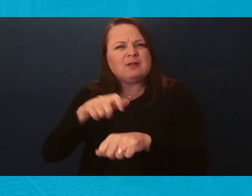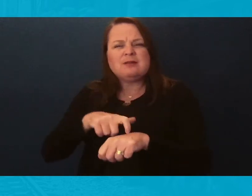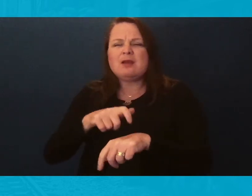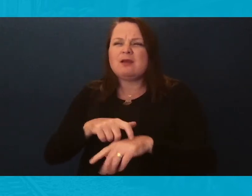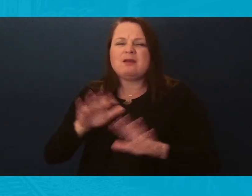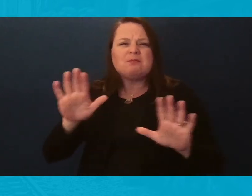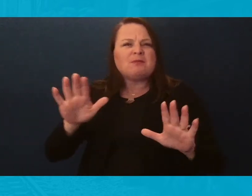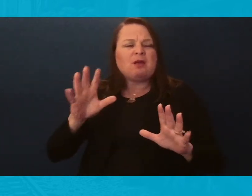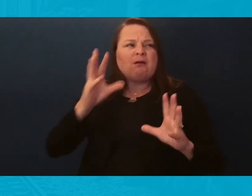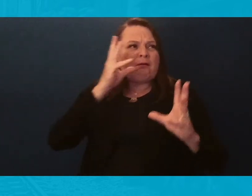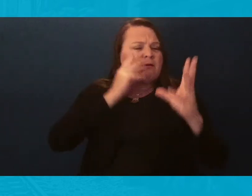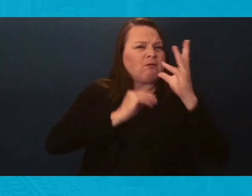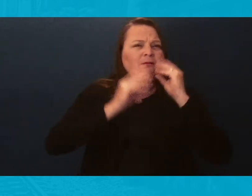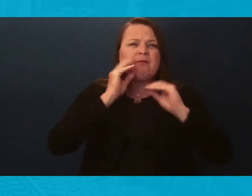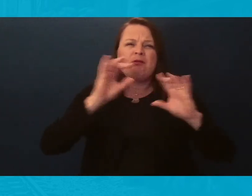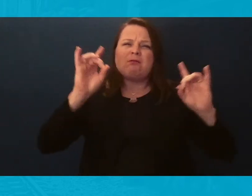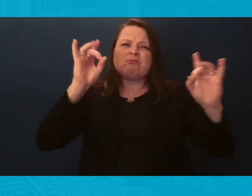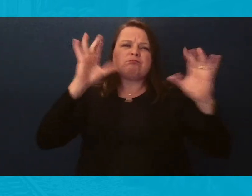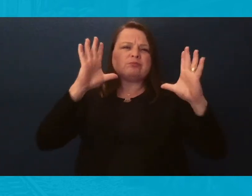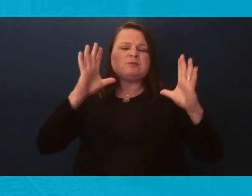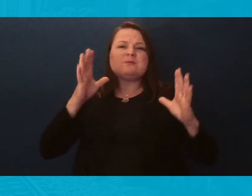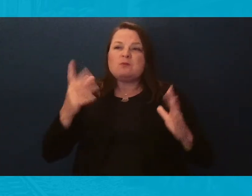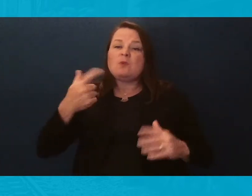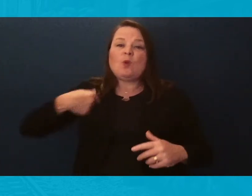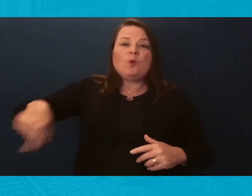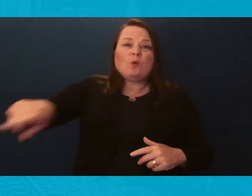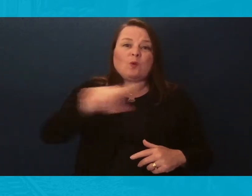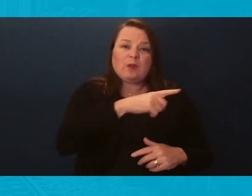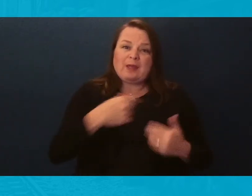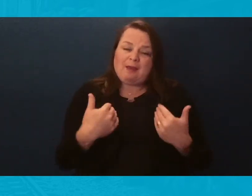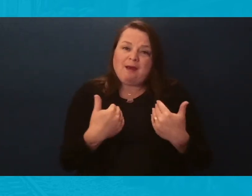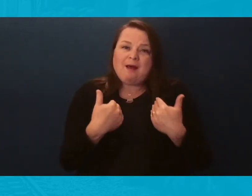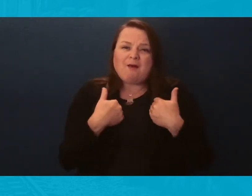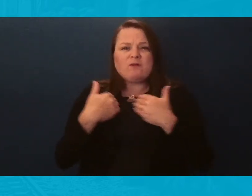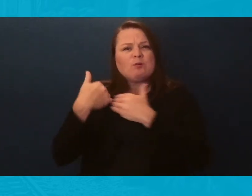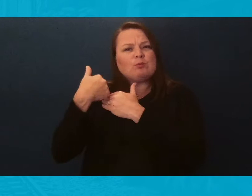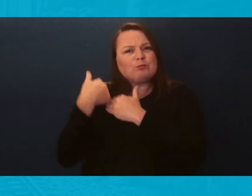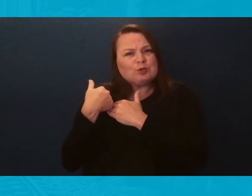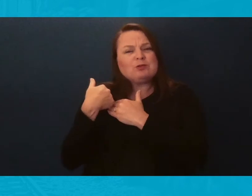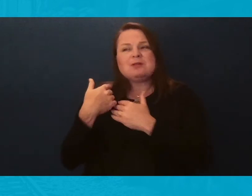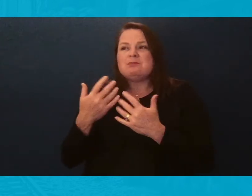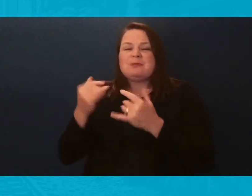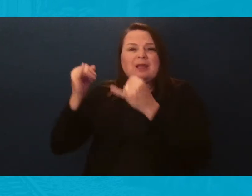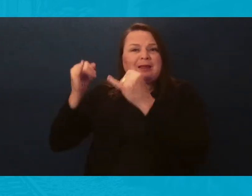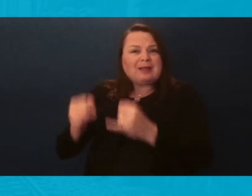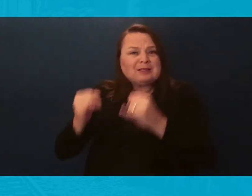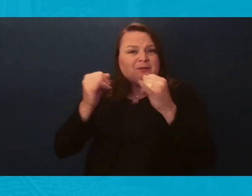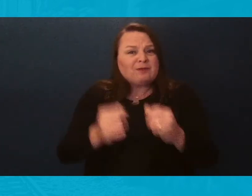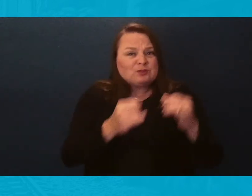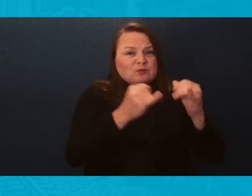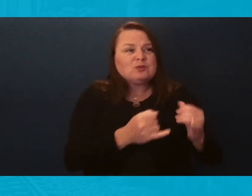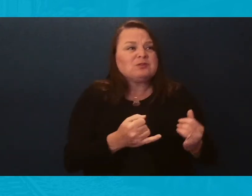and we realized there is a burden that we have collectively as individuals within the church